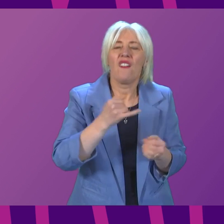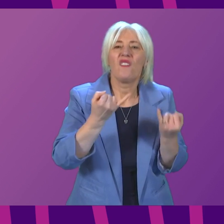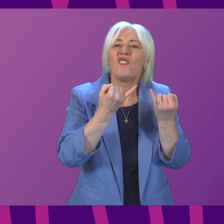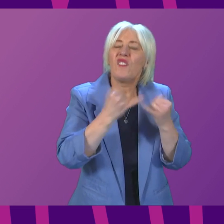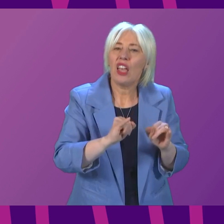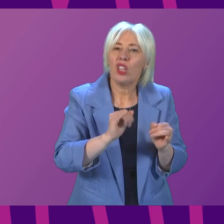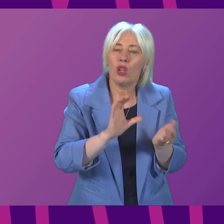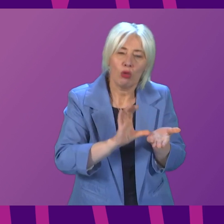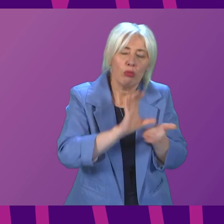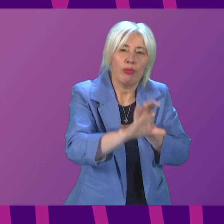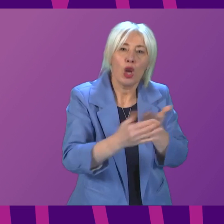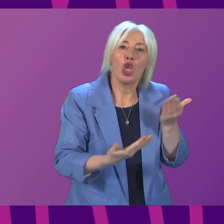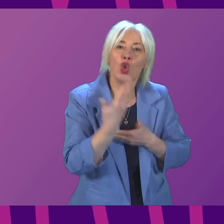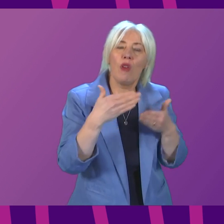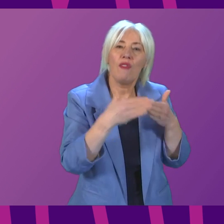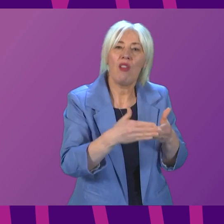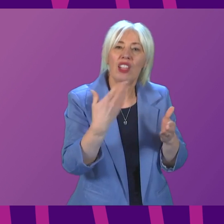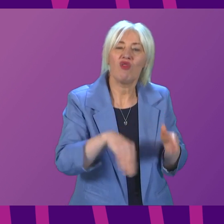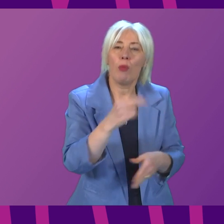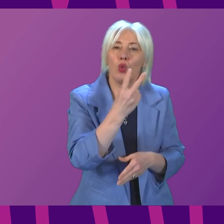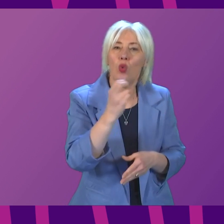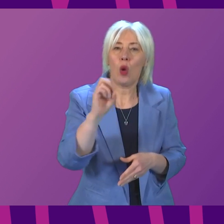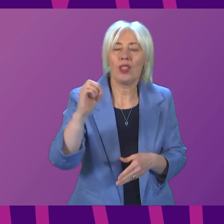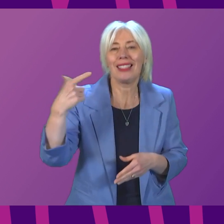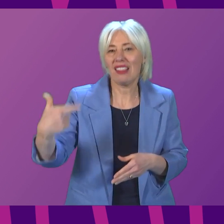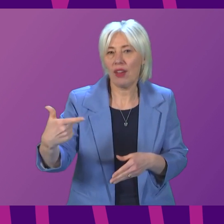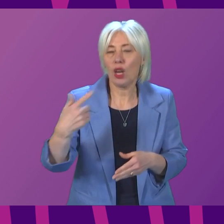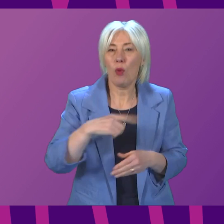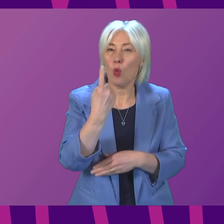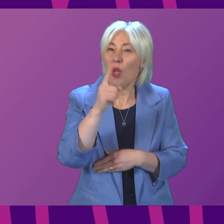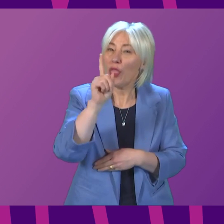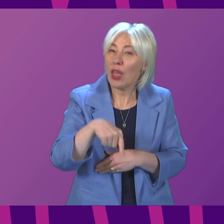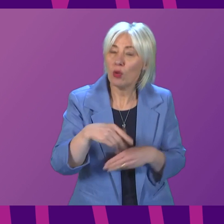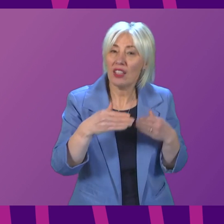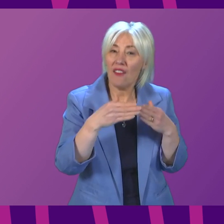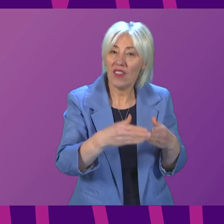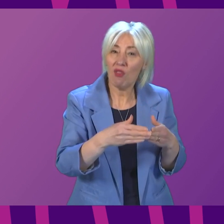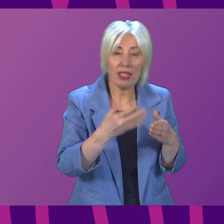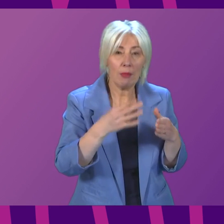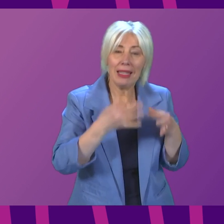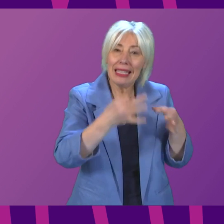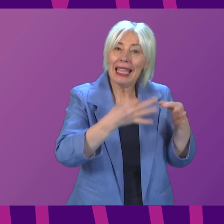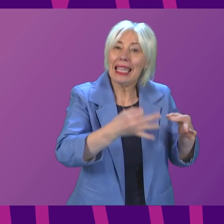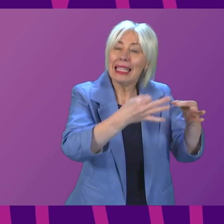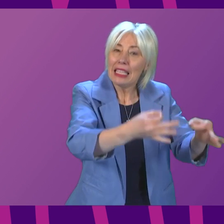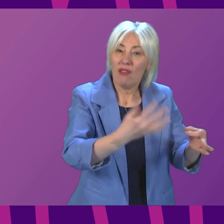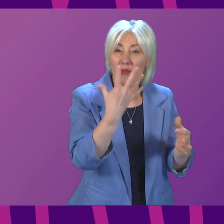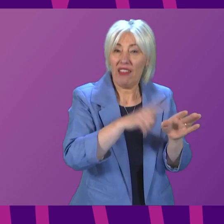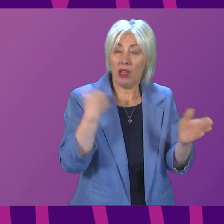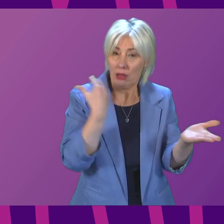fleet since 2007? Over the past five years, more than 1,000 ferry sailings have been delayed due to mechanical